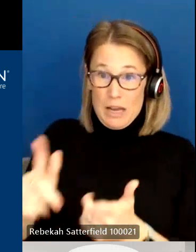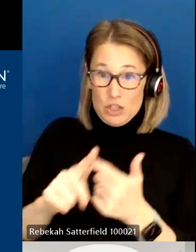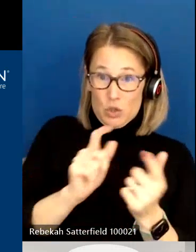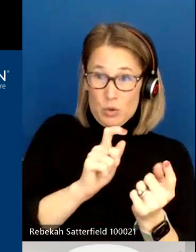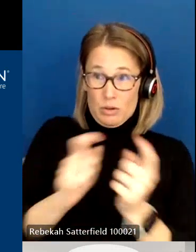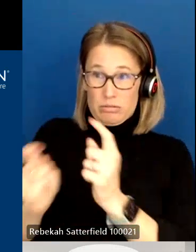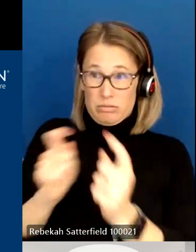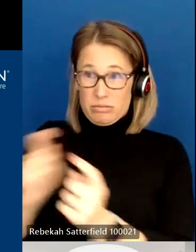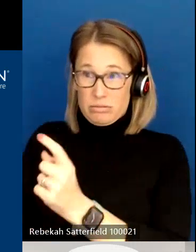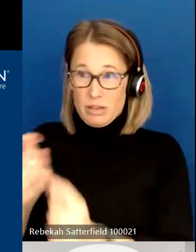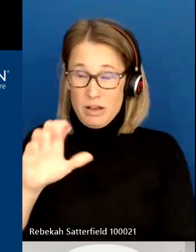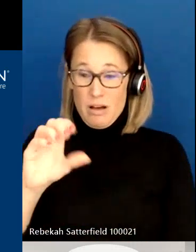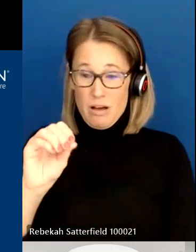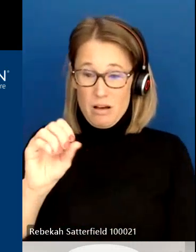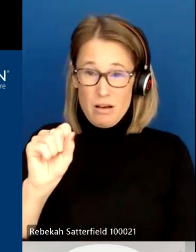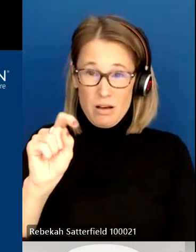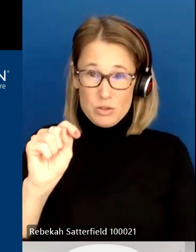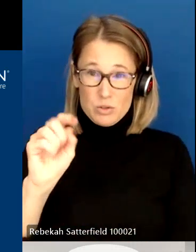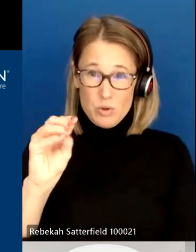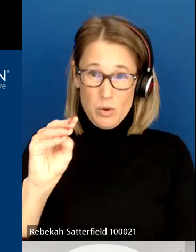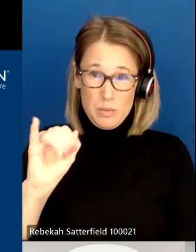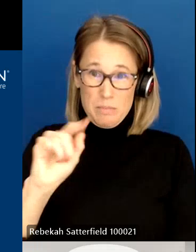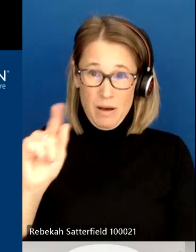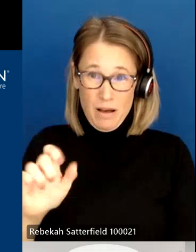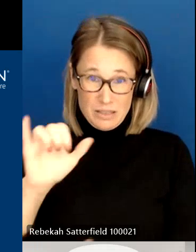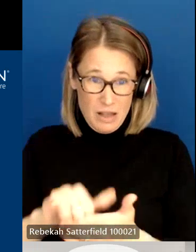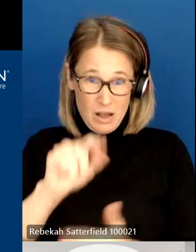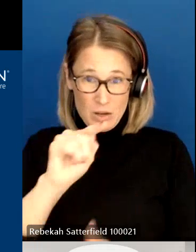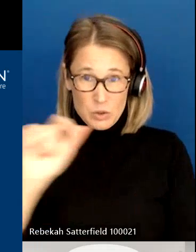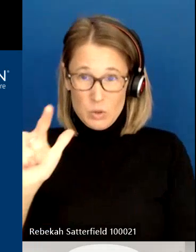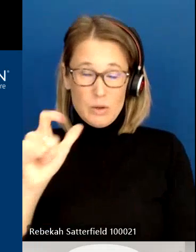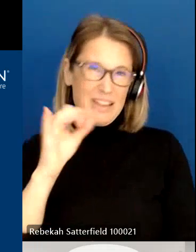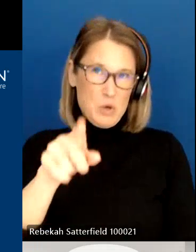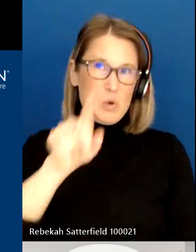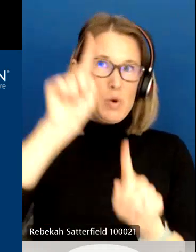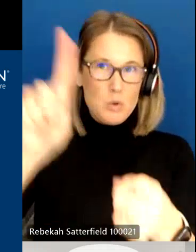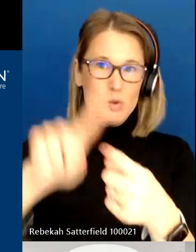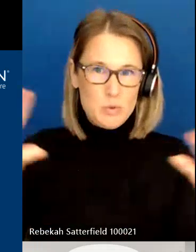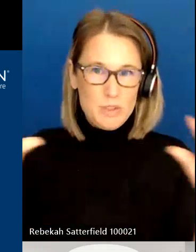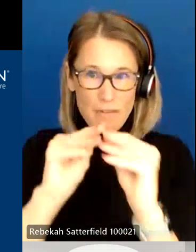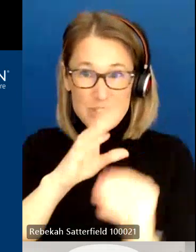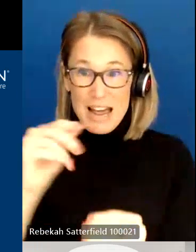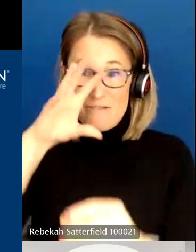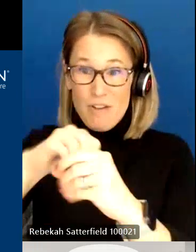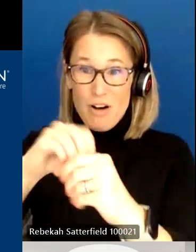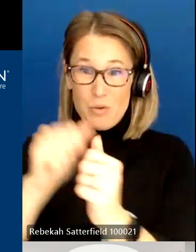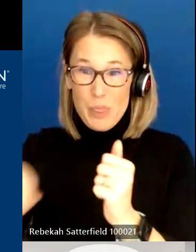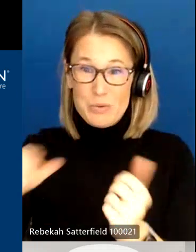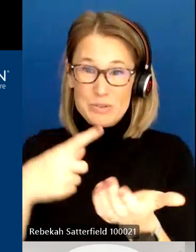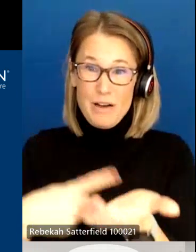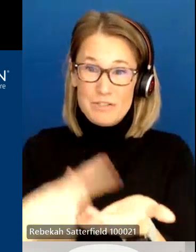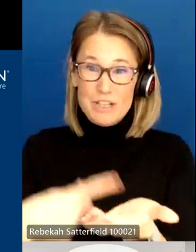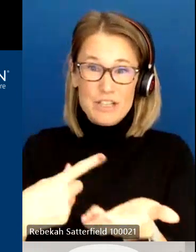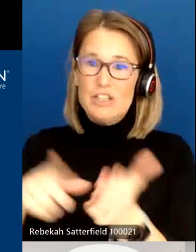these uh conferences participate in these um um conversations the developers will tell you there